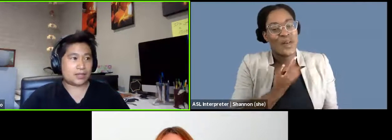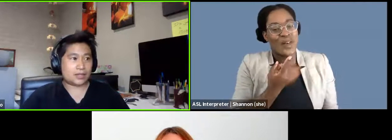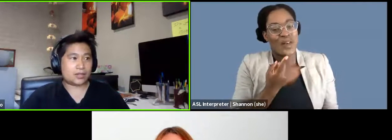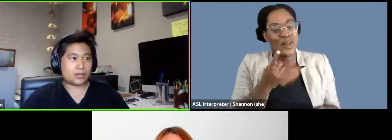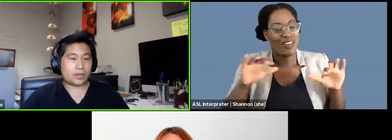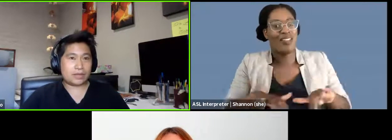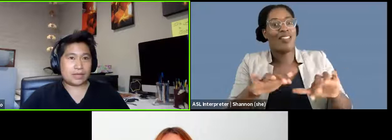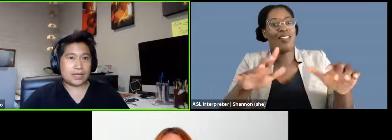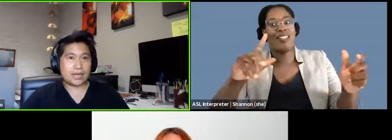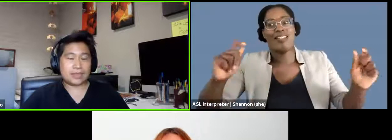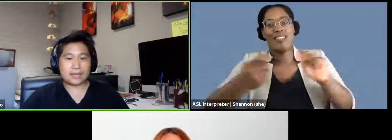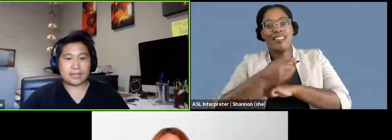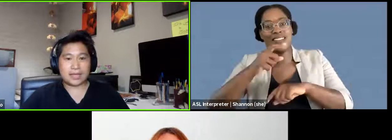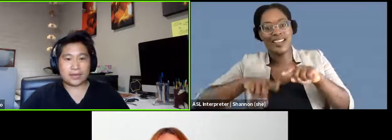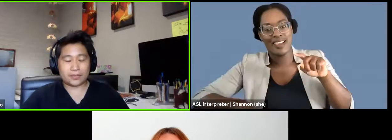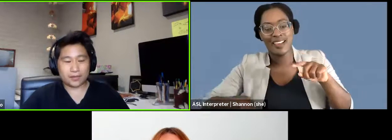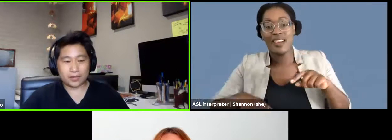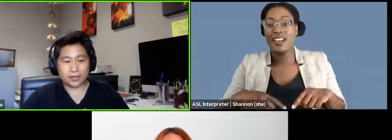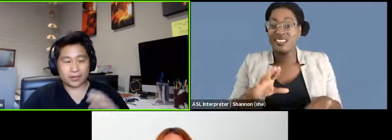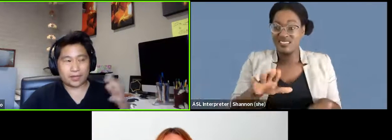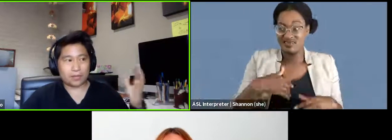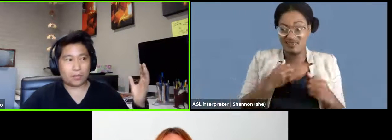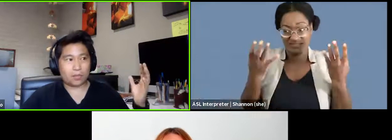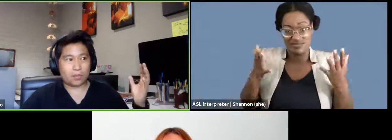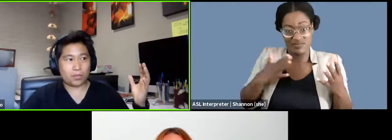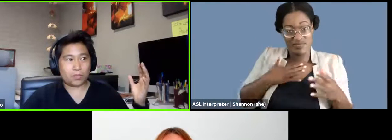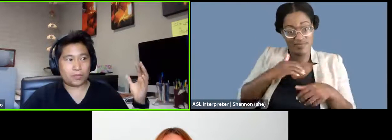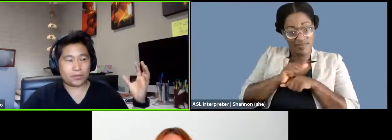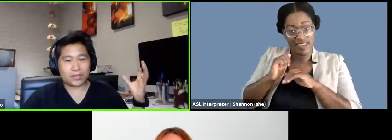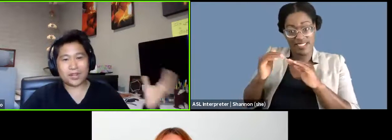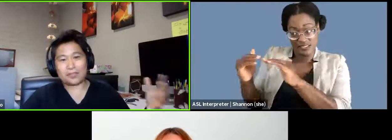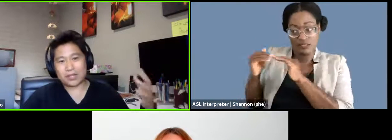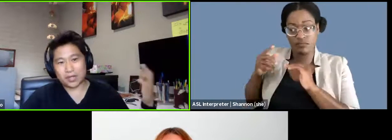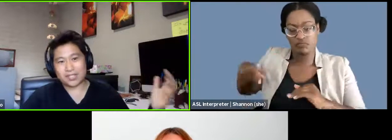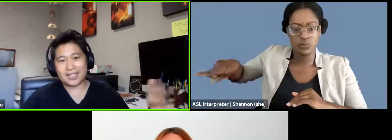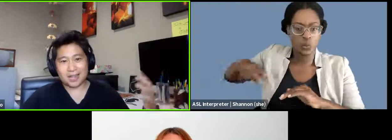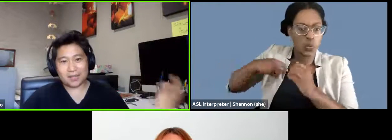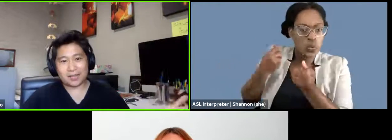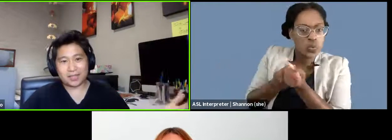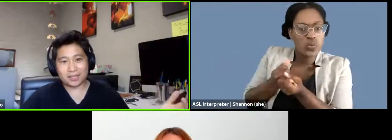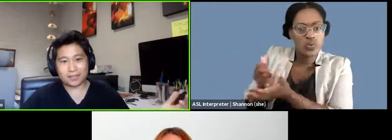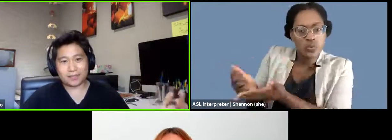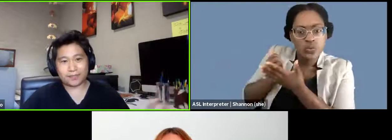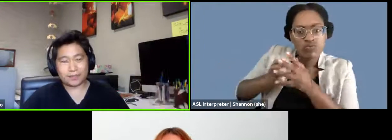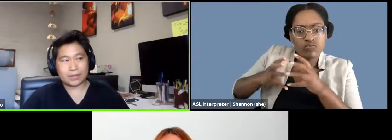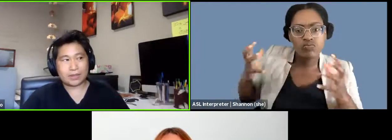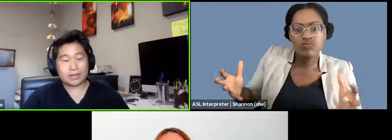it starts, hey let’s get together, share the frustration and get it out of our system. And